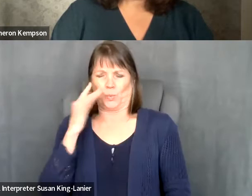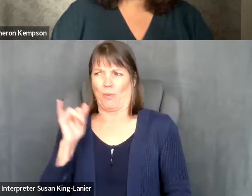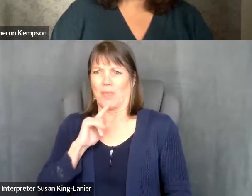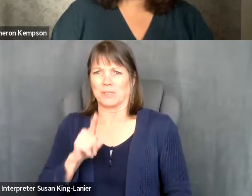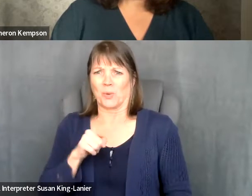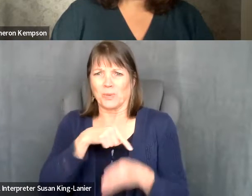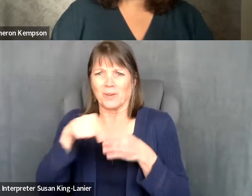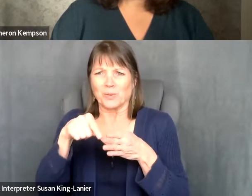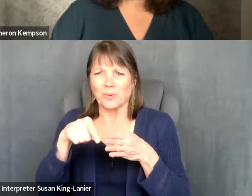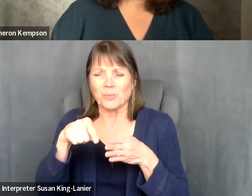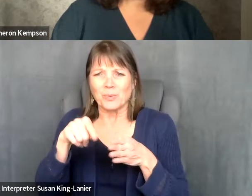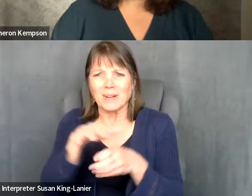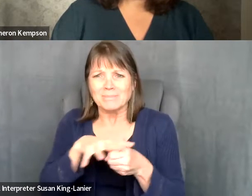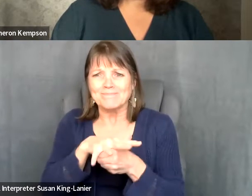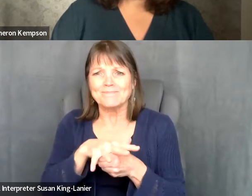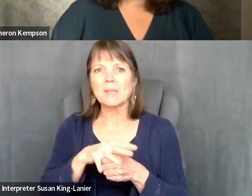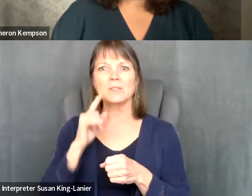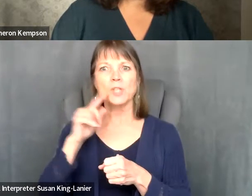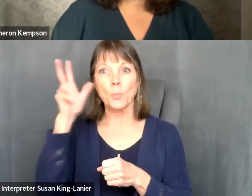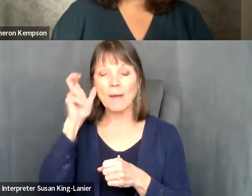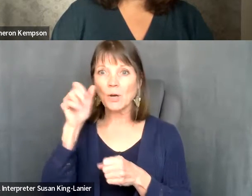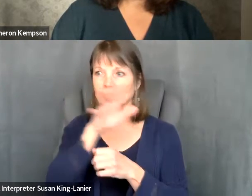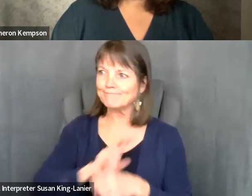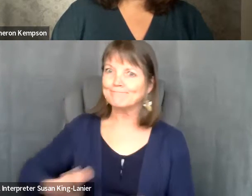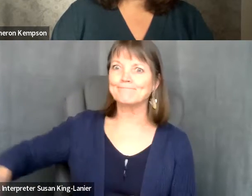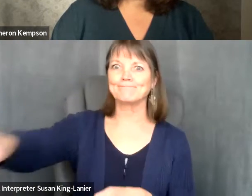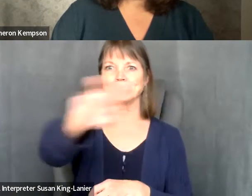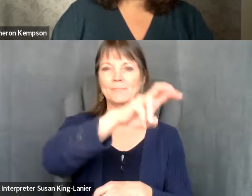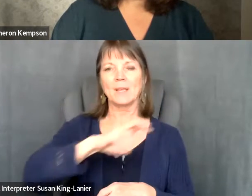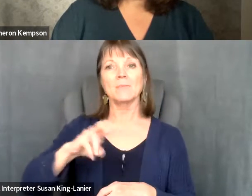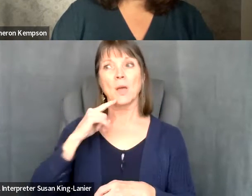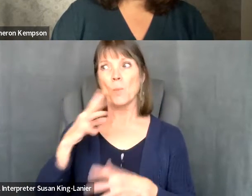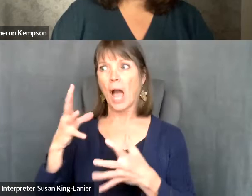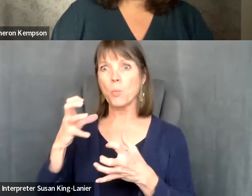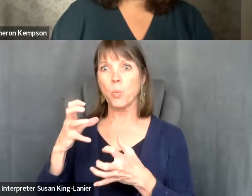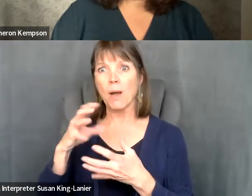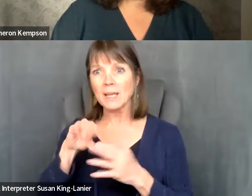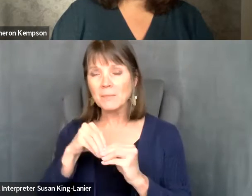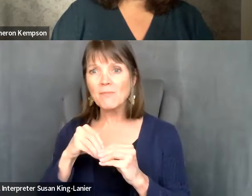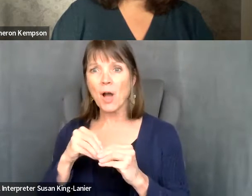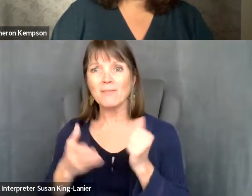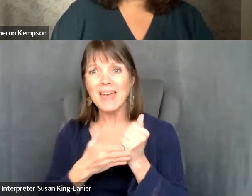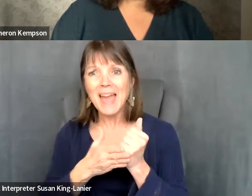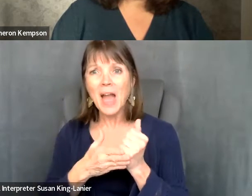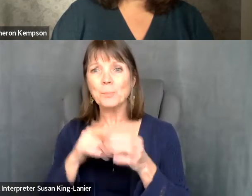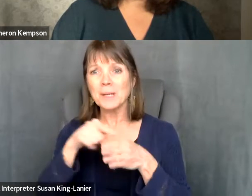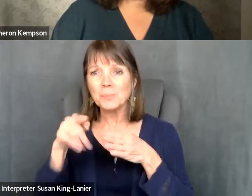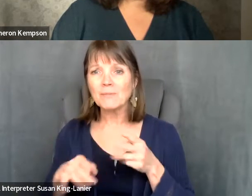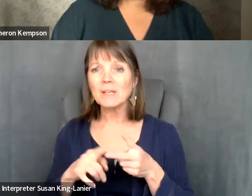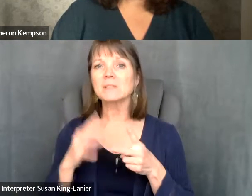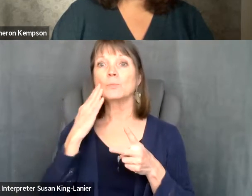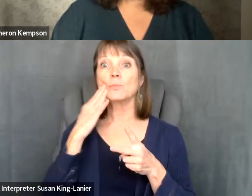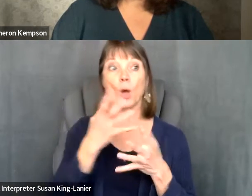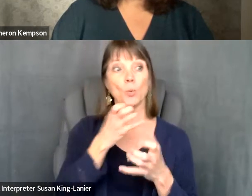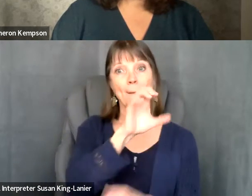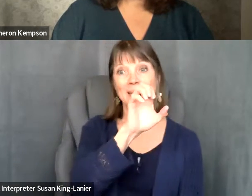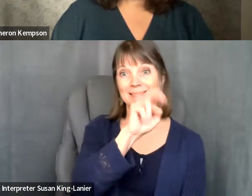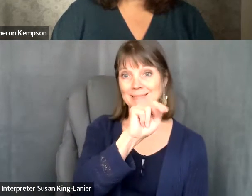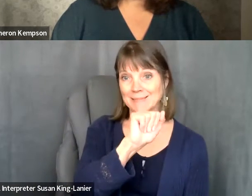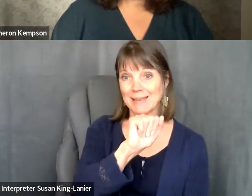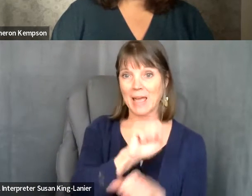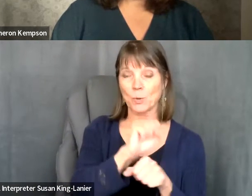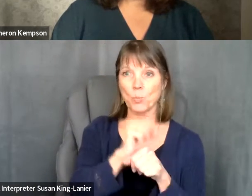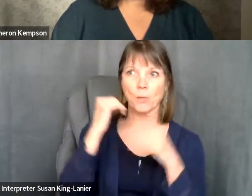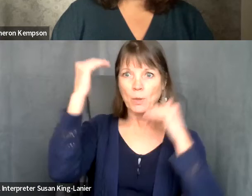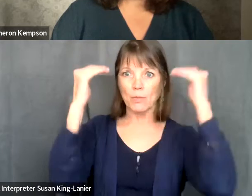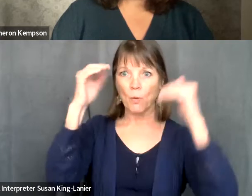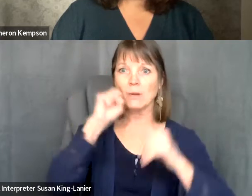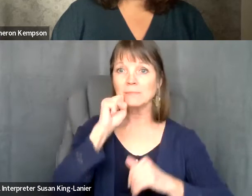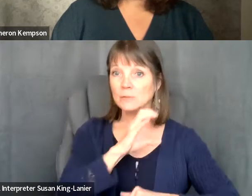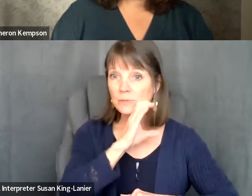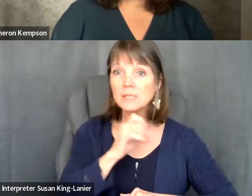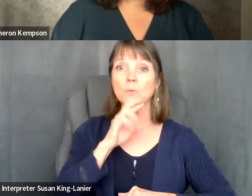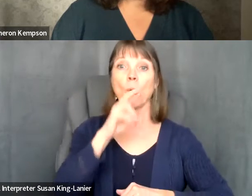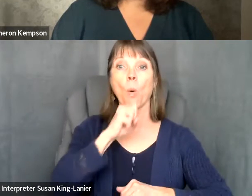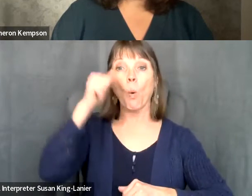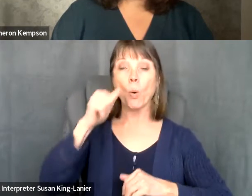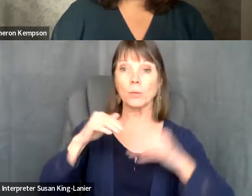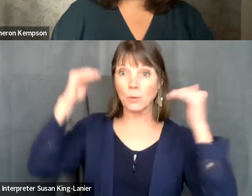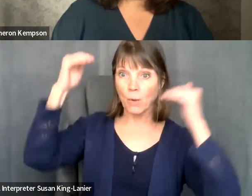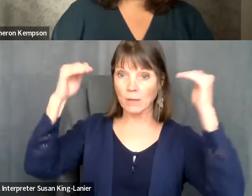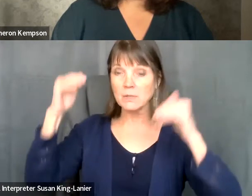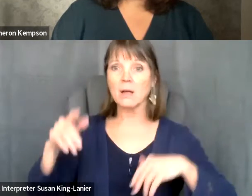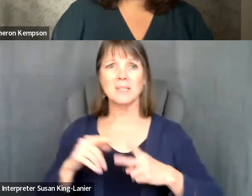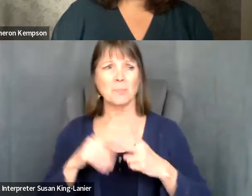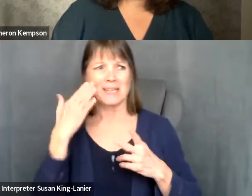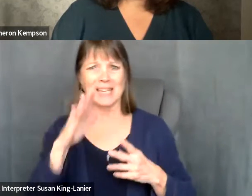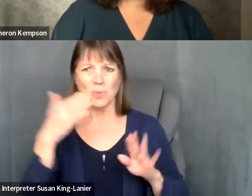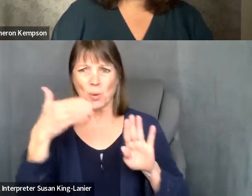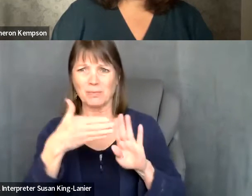Kelly Crosbie: and I've heard the whole spectrum. I think we all have right. They knew they wanted to mean a helping profession. I've talked to a lot of people who knew they wanted to be a cna and work with older adults who provide home care, and they didn't know a direct support. Profession was an option, and other folks who just like